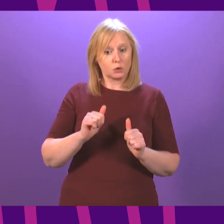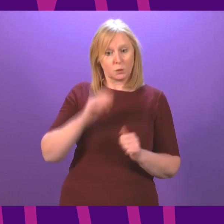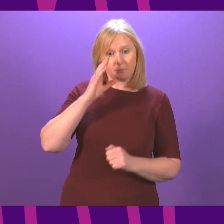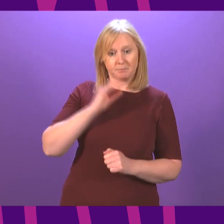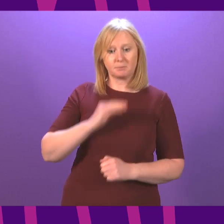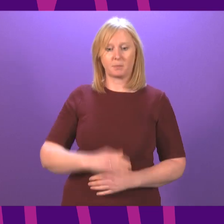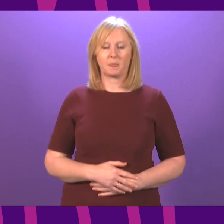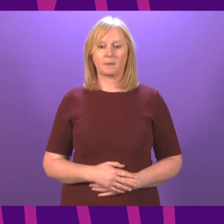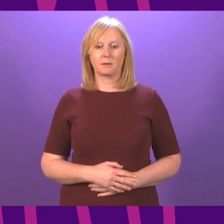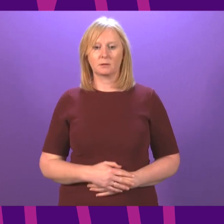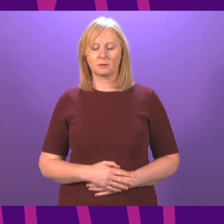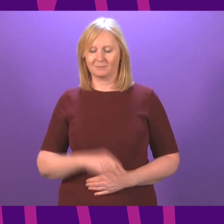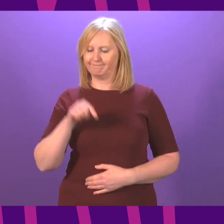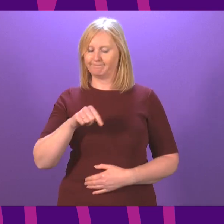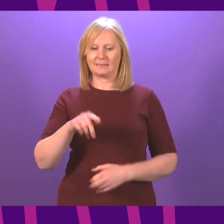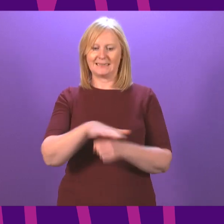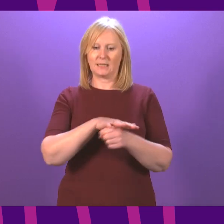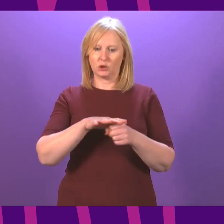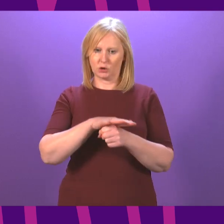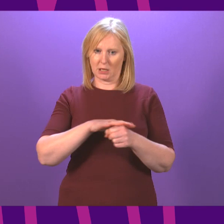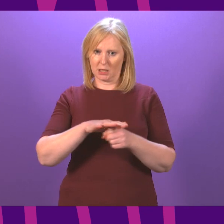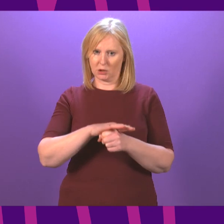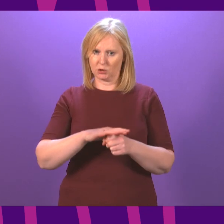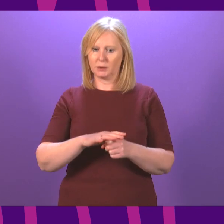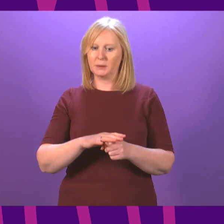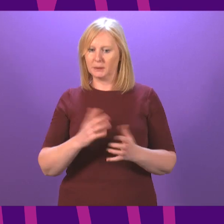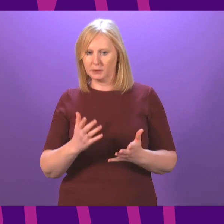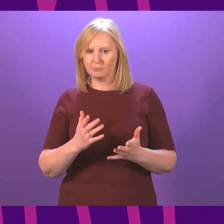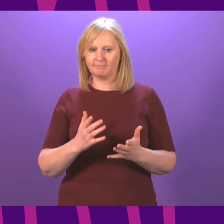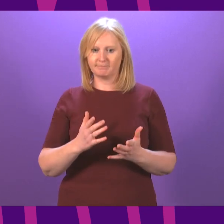As the situation has developed, the promise of no detriment and the argument that moneys